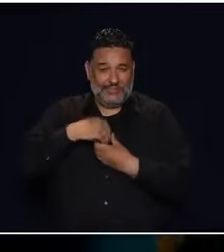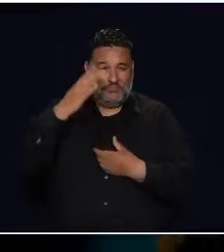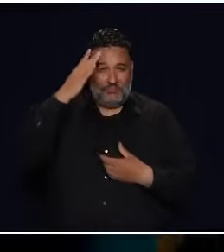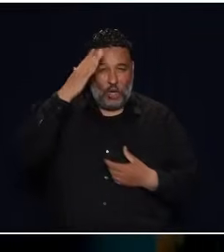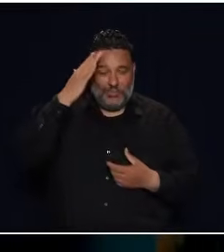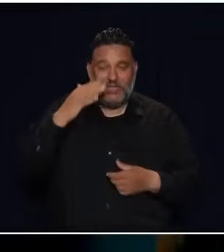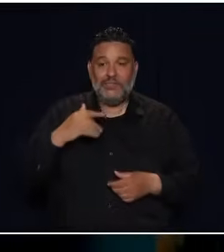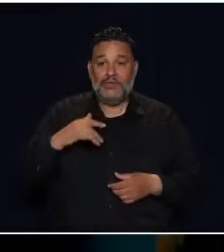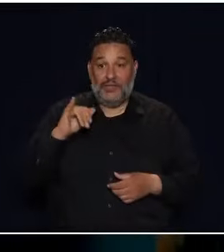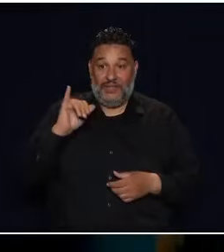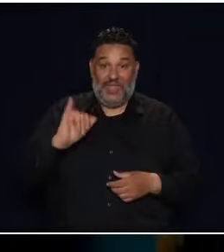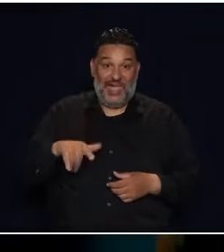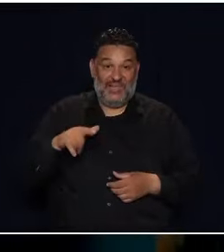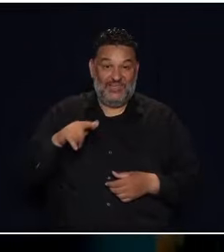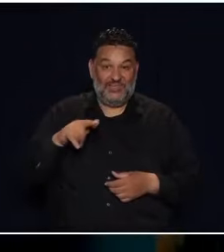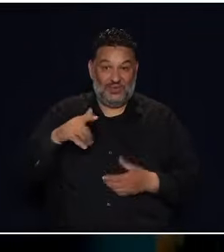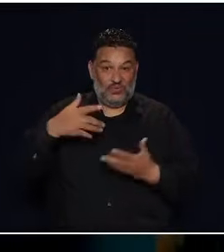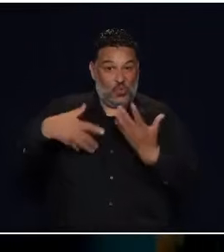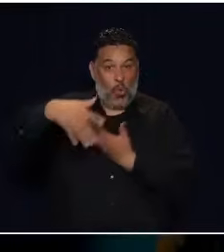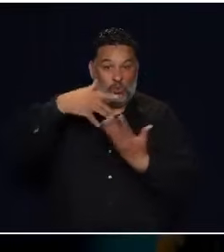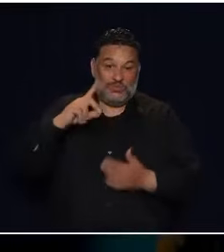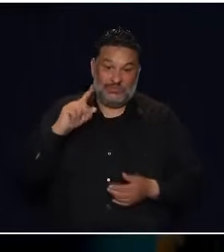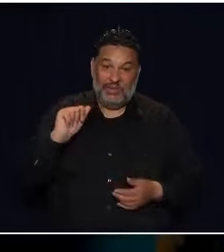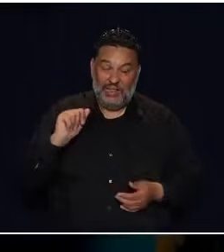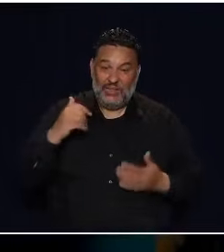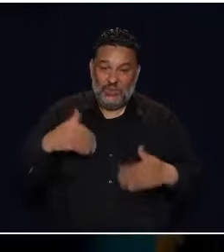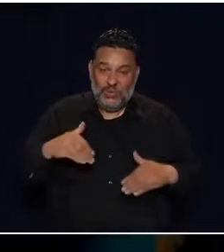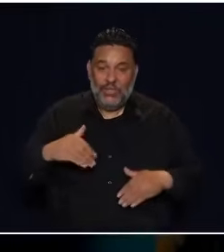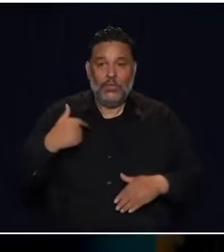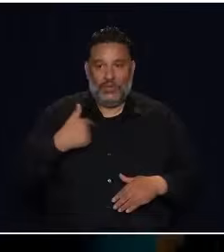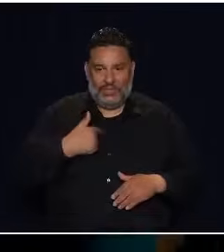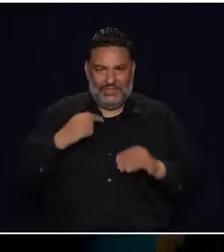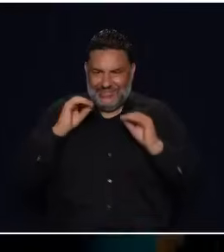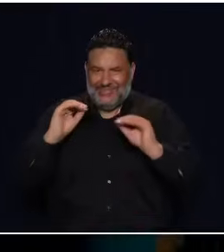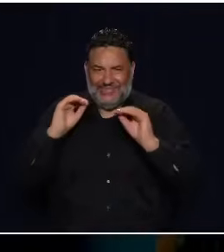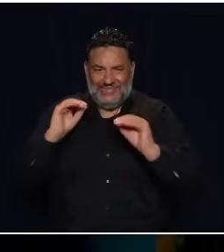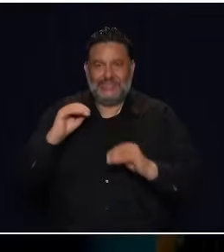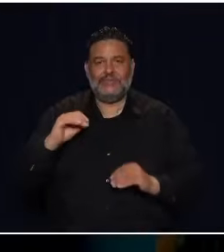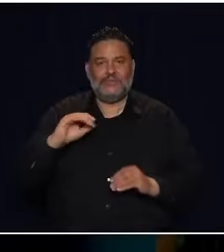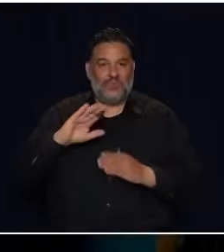SUCCESSFUL HUMAN BEINGS. I WORK WITH KIDS WITH AUTISM.